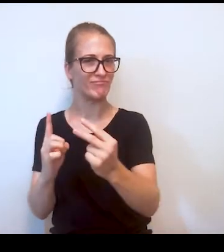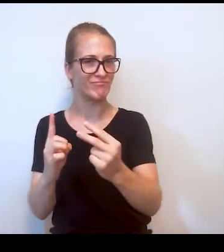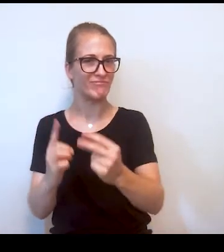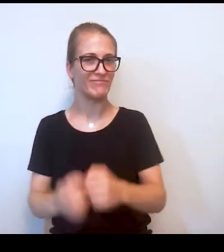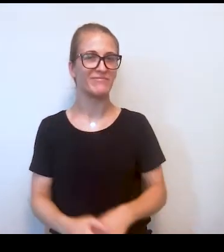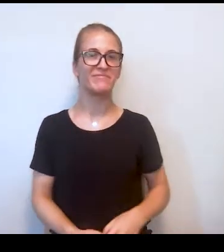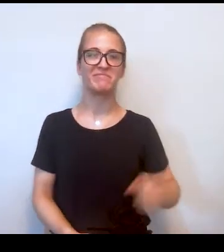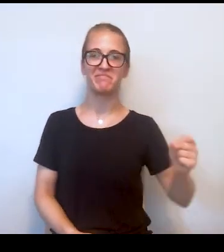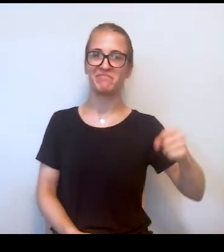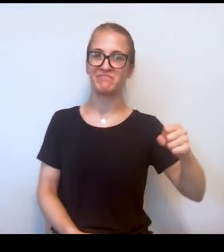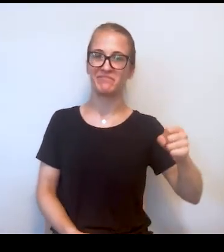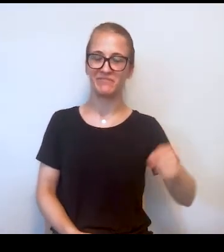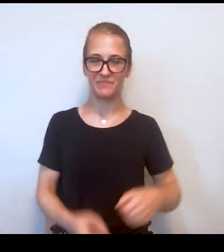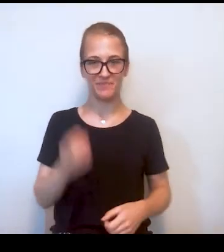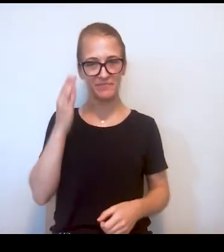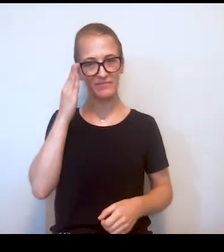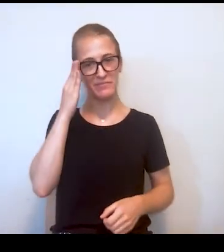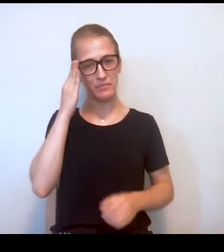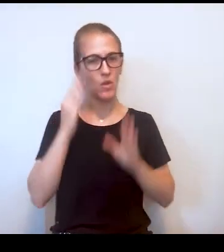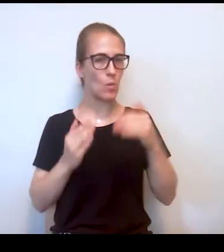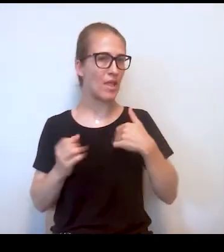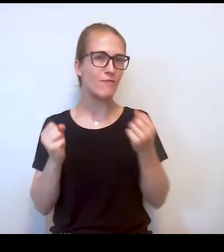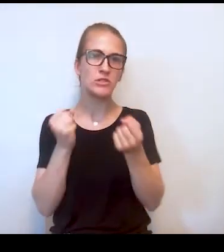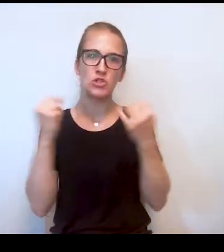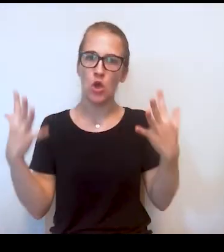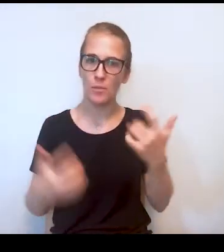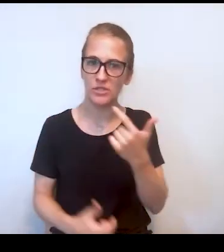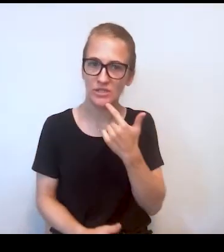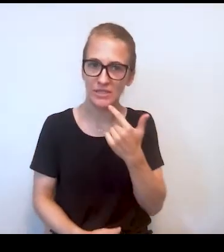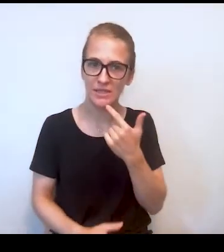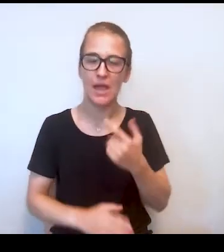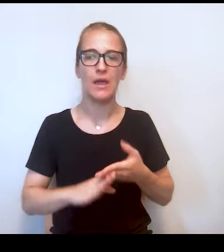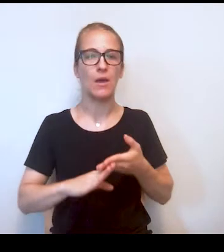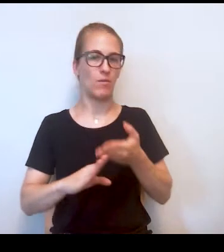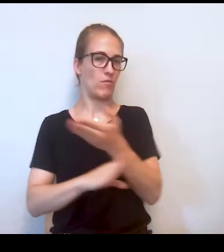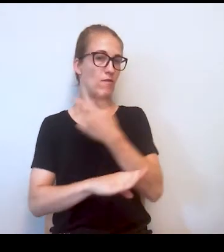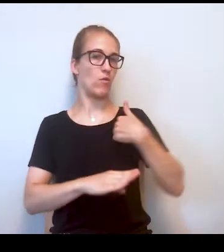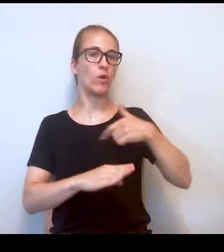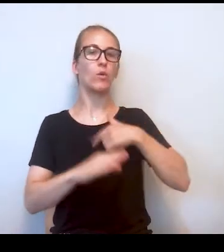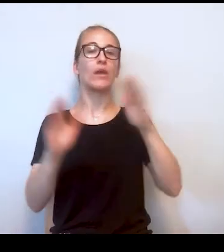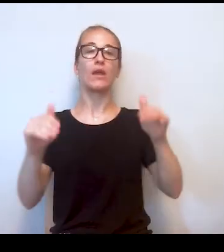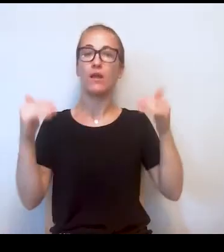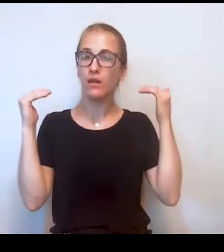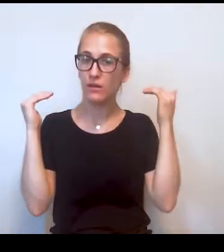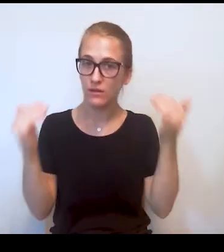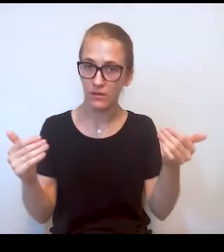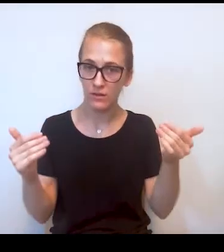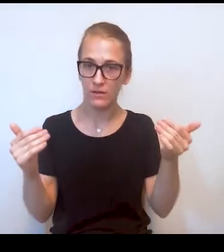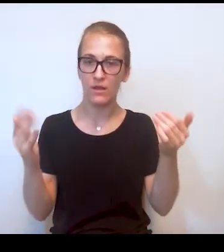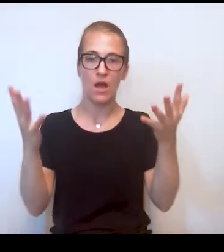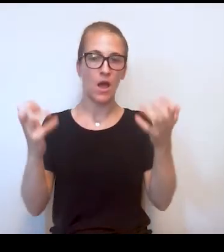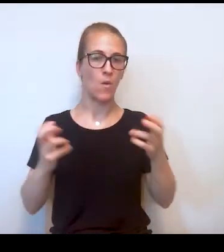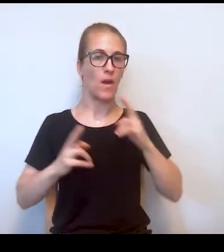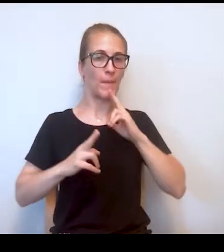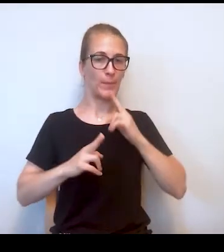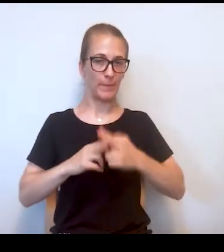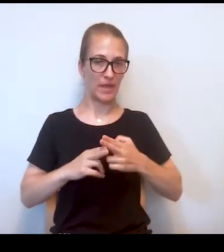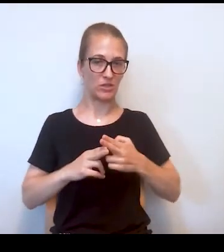And before we get into that, I want to mention that the medicalization of hypermobility